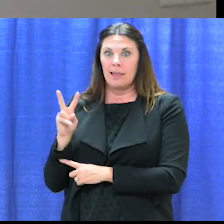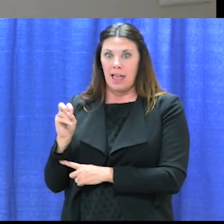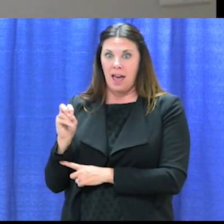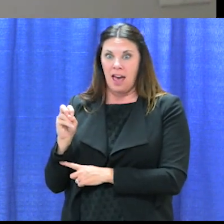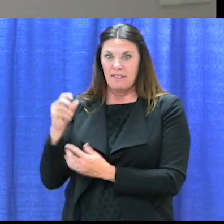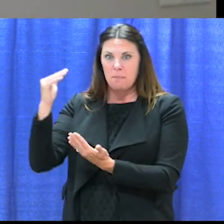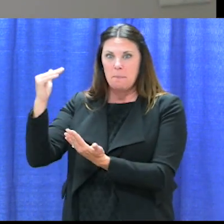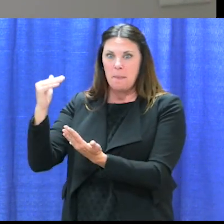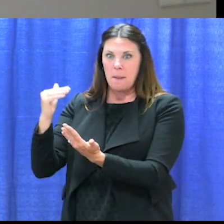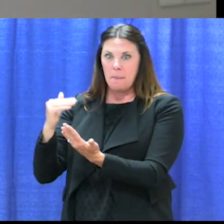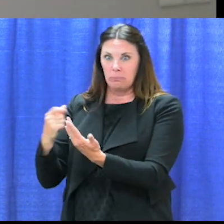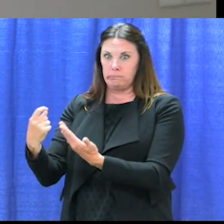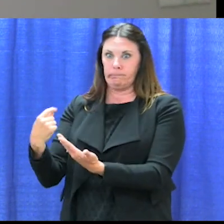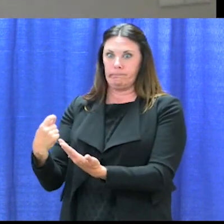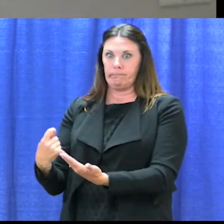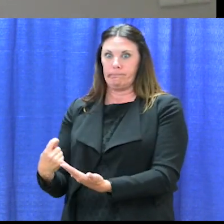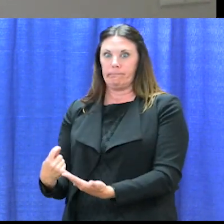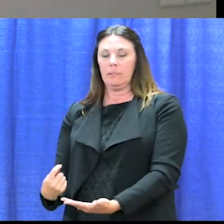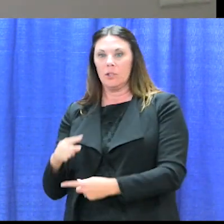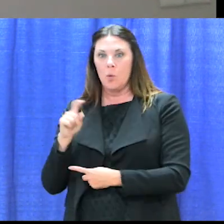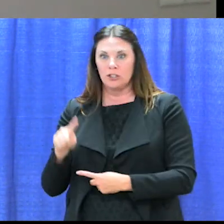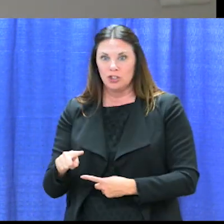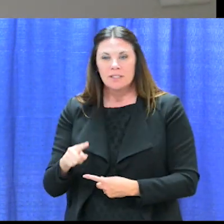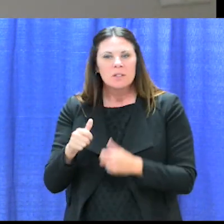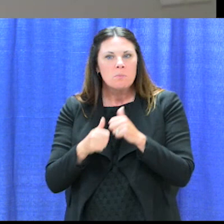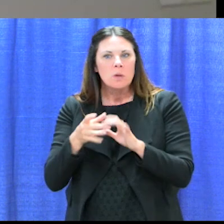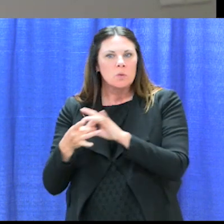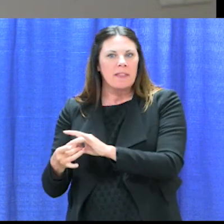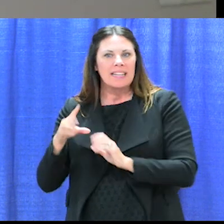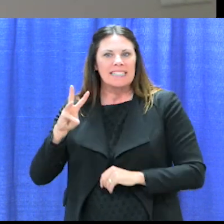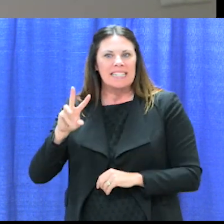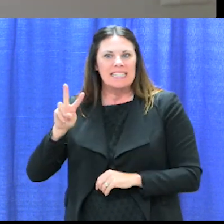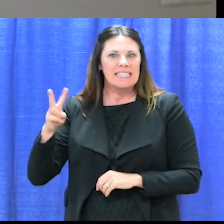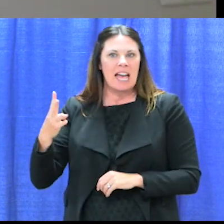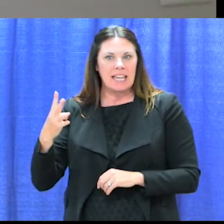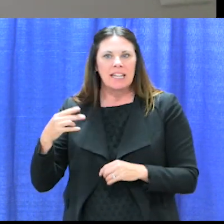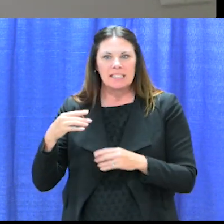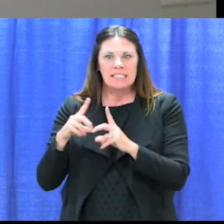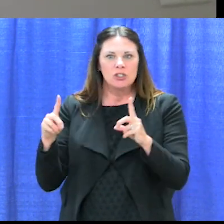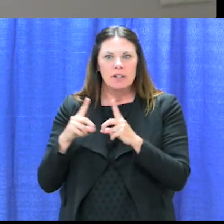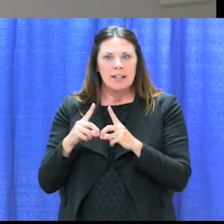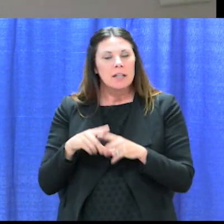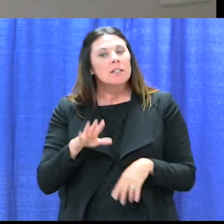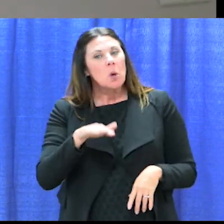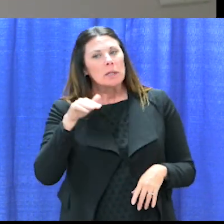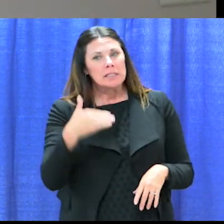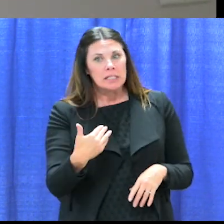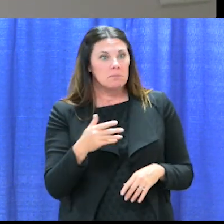for us the questions that have to do with the 62nd district. And it sounds like a lot of you have some great programs that would actually be quite